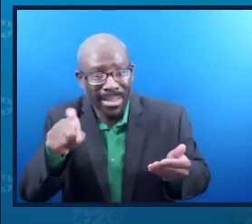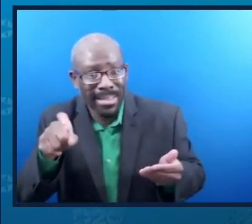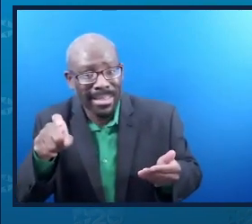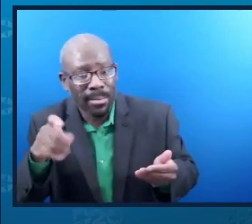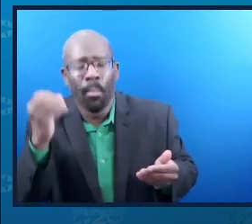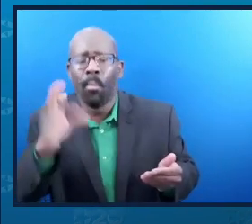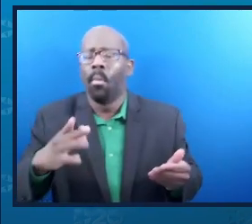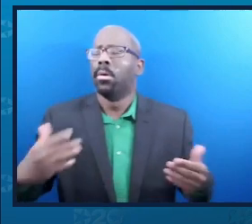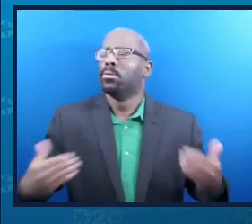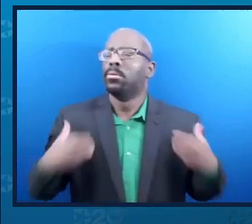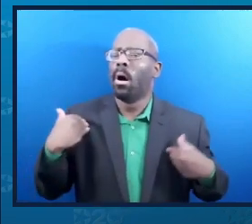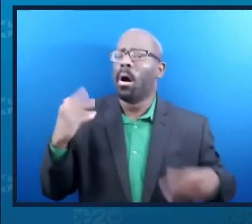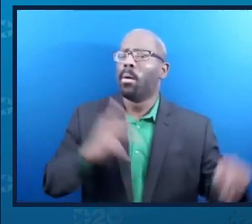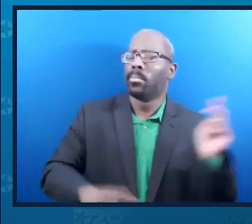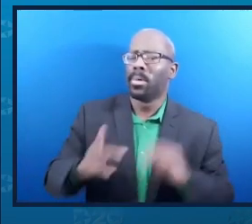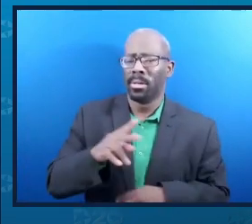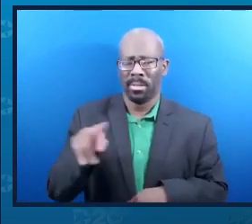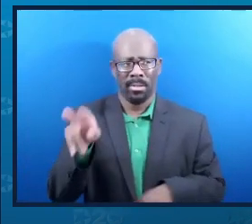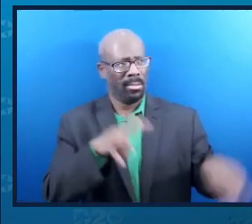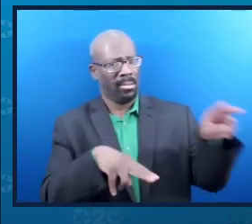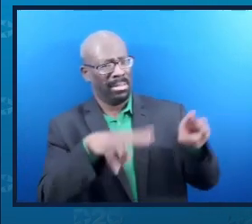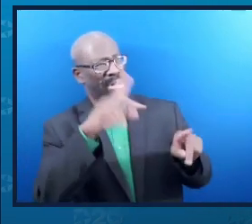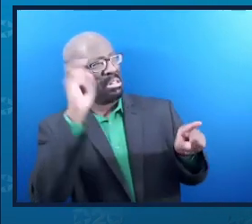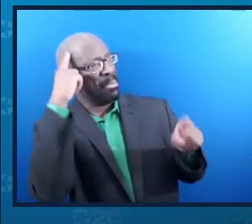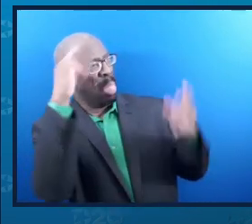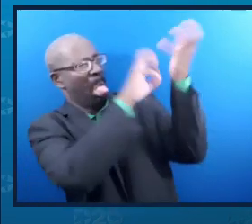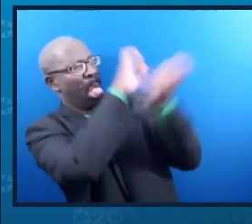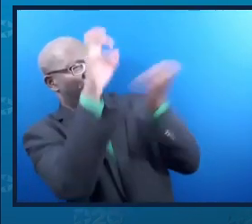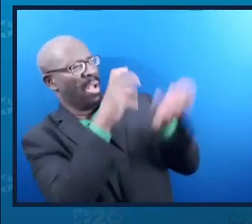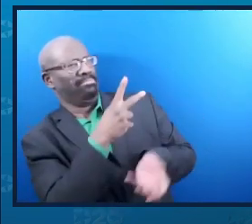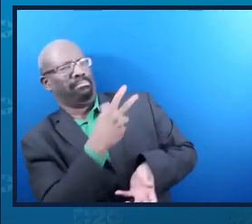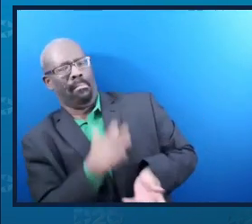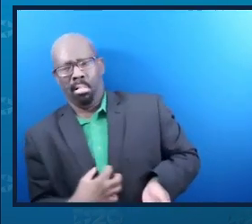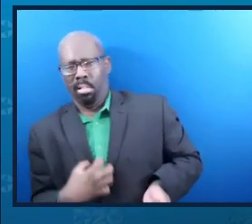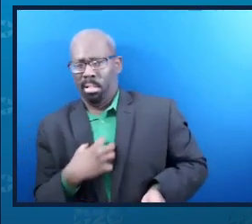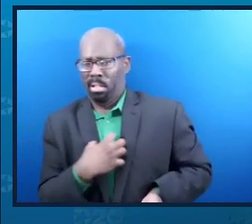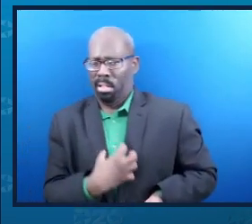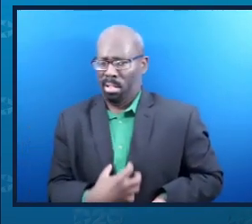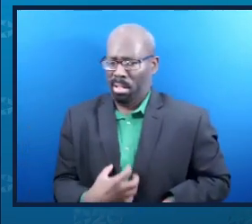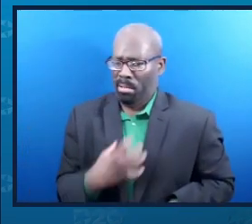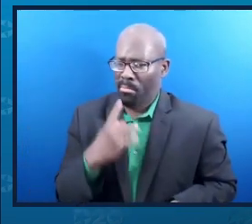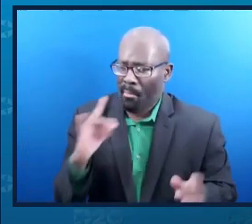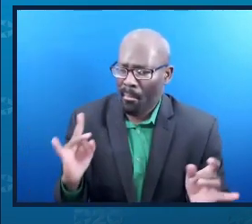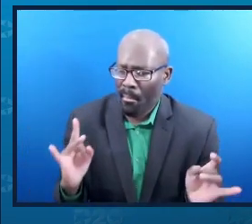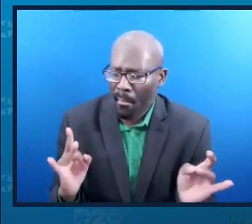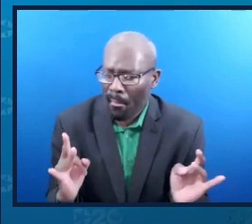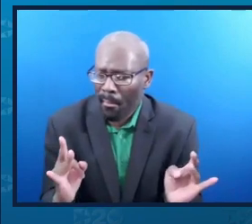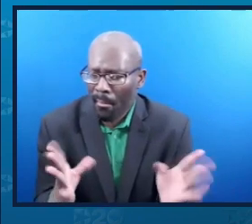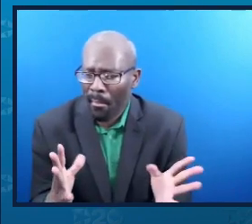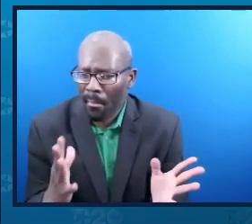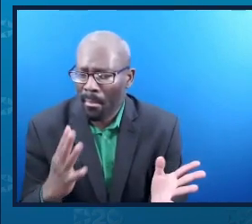THE CIRCUS OF IT ALL. THE MEANNESS AND THE LIES AND